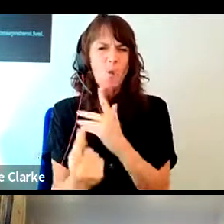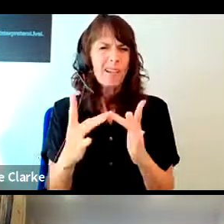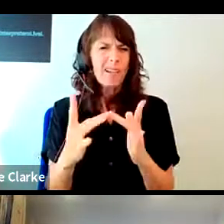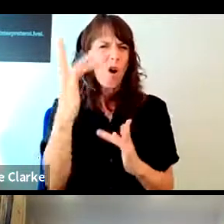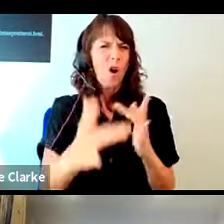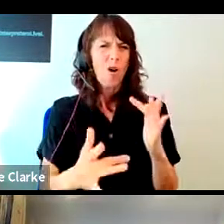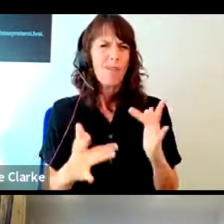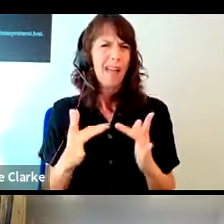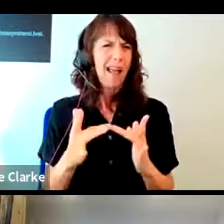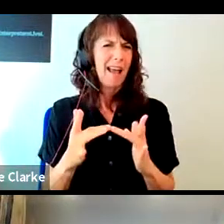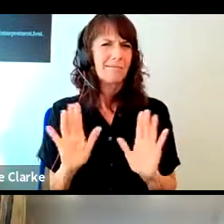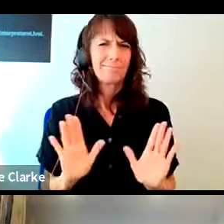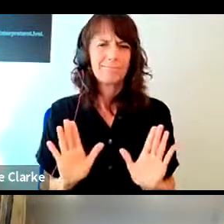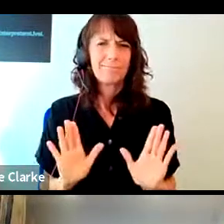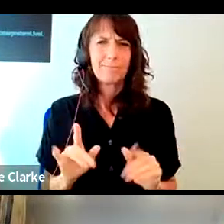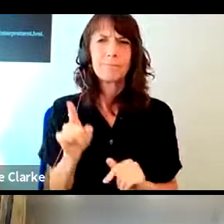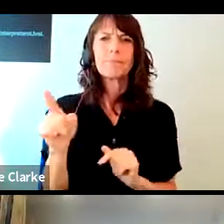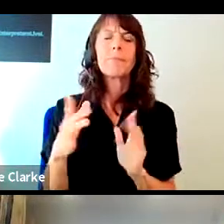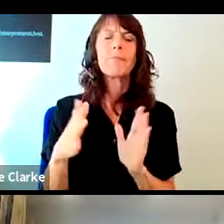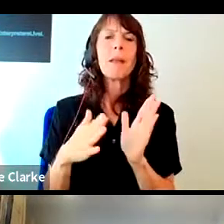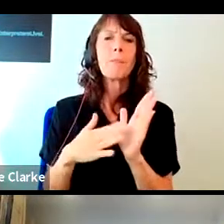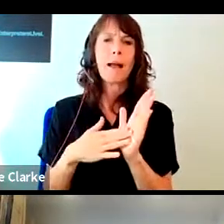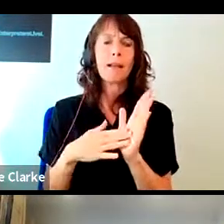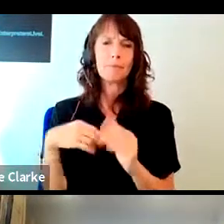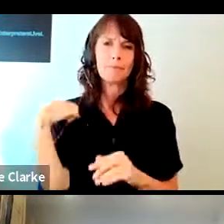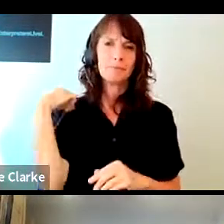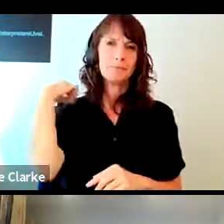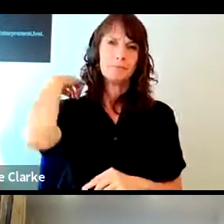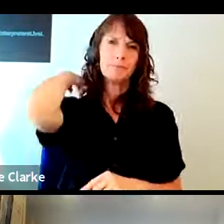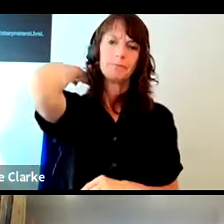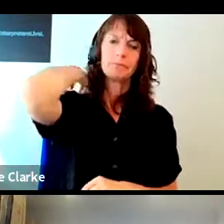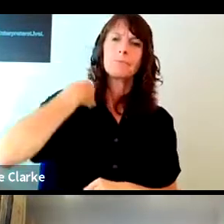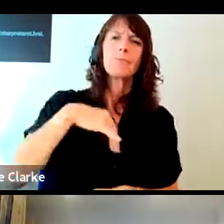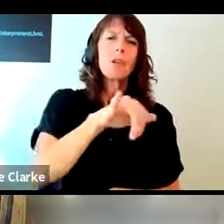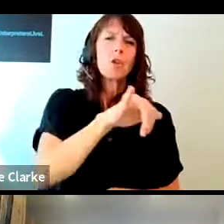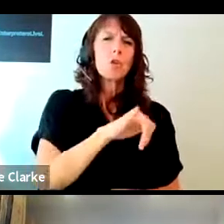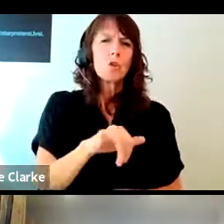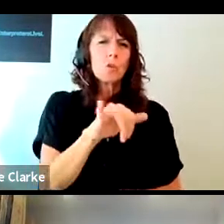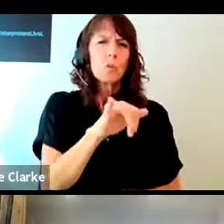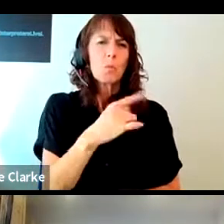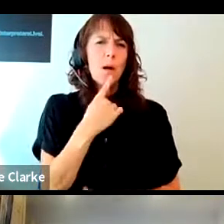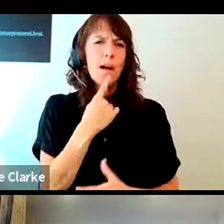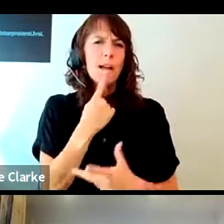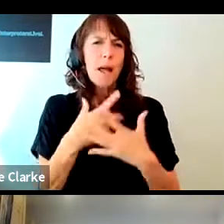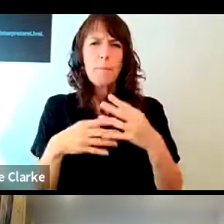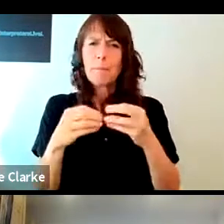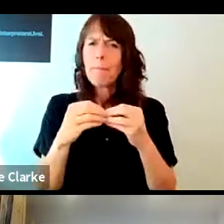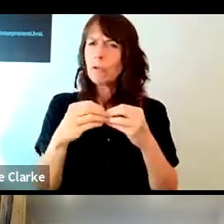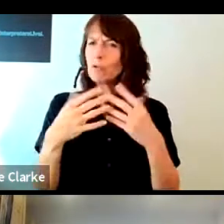So I have three quick points. One, somebody mentioned something about the The Guardian doing